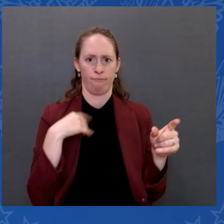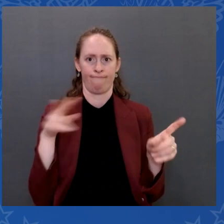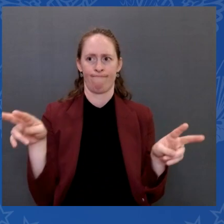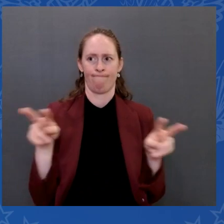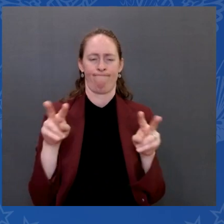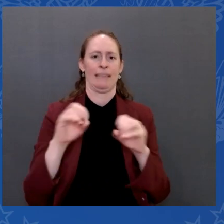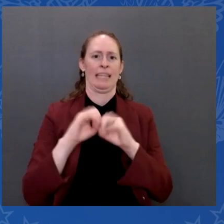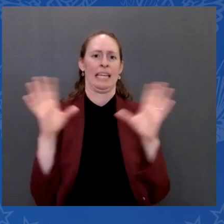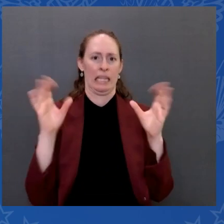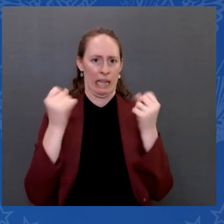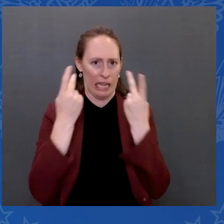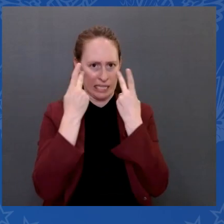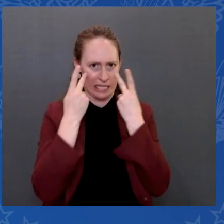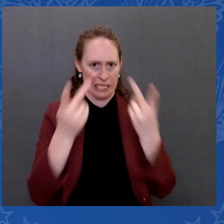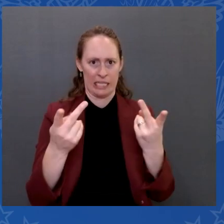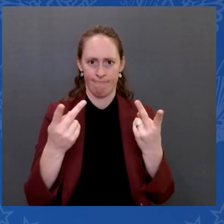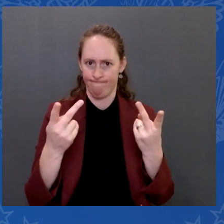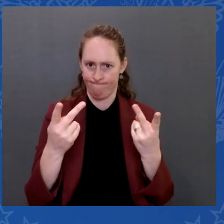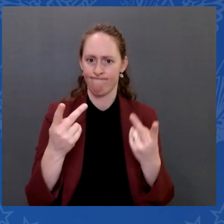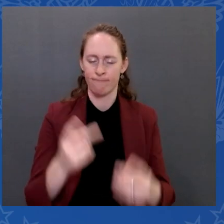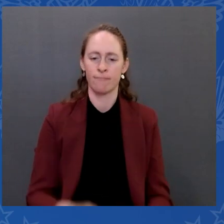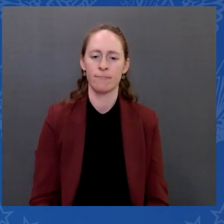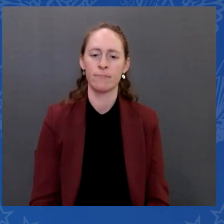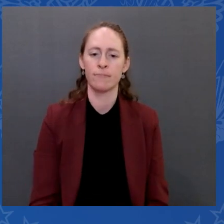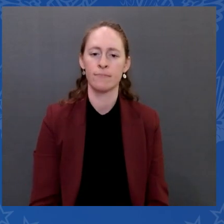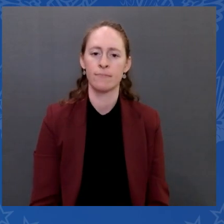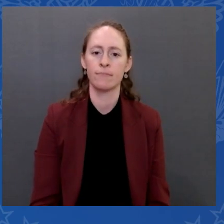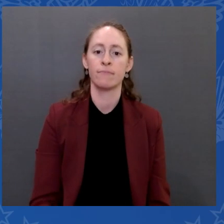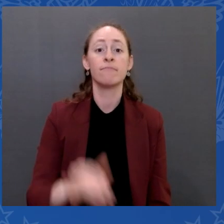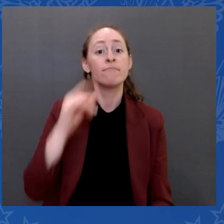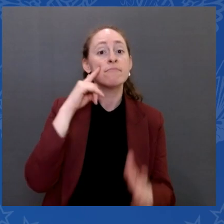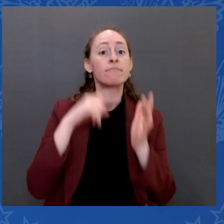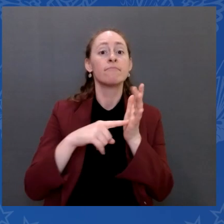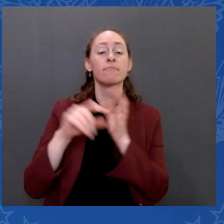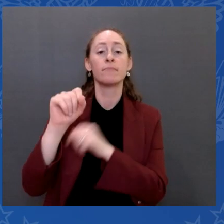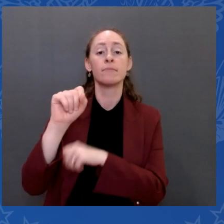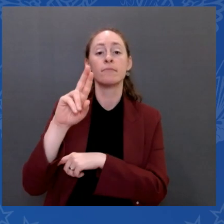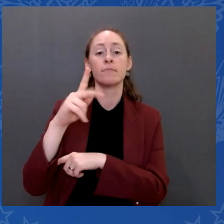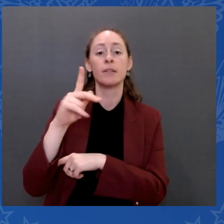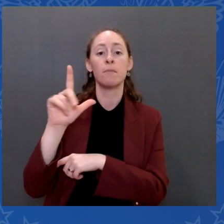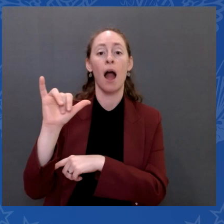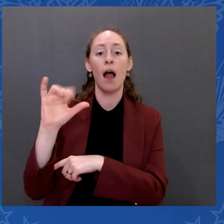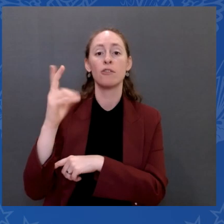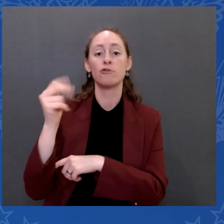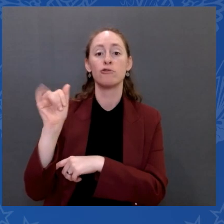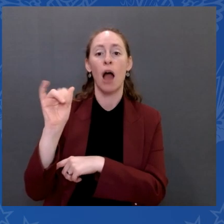that were exacerbated by the COVID-19 pandemic. In particular, passing this legislation